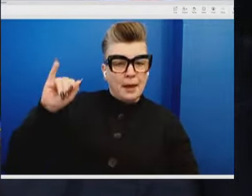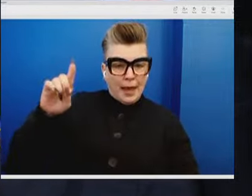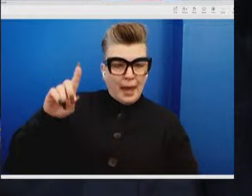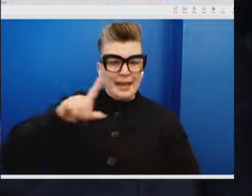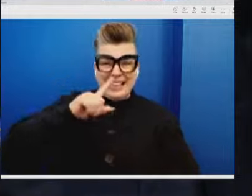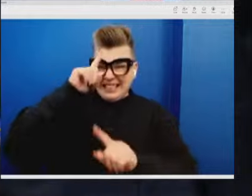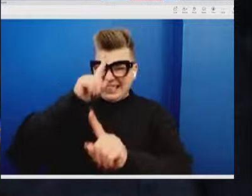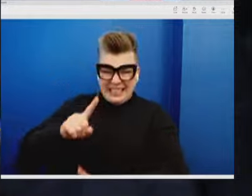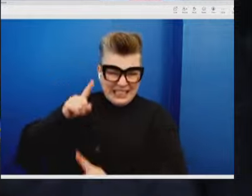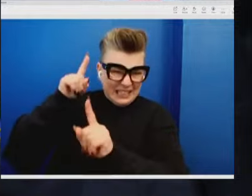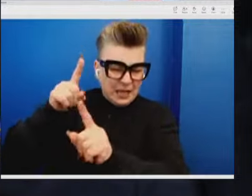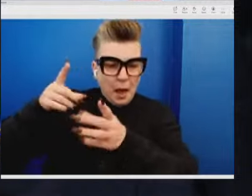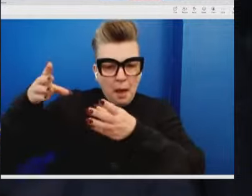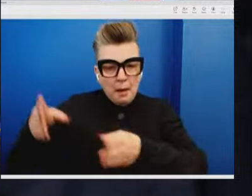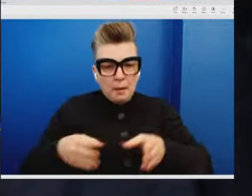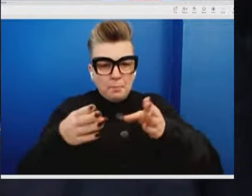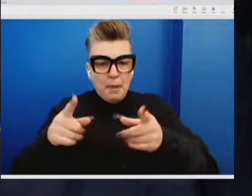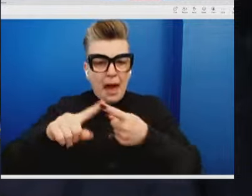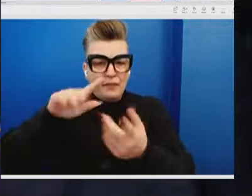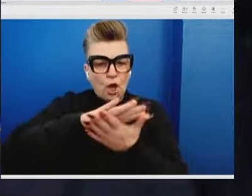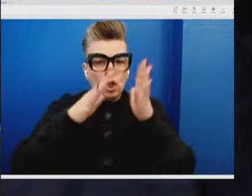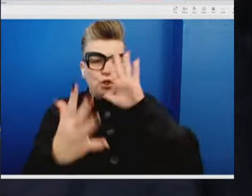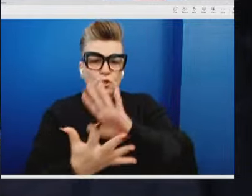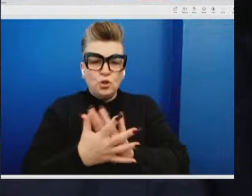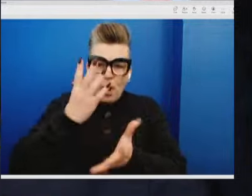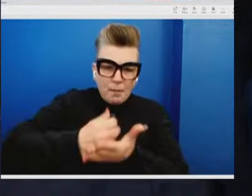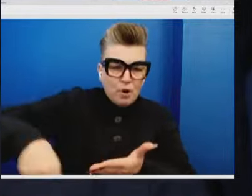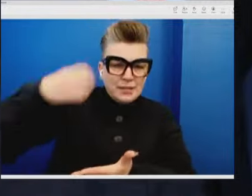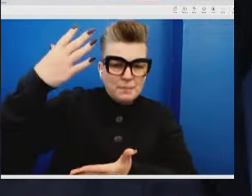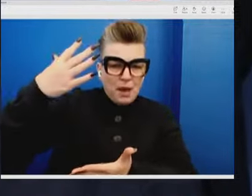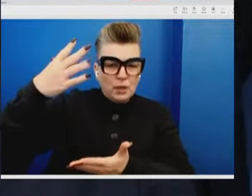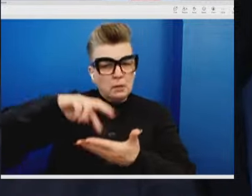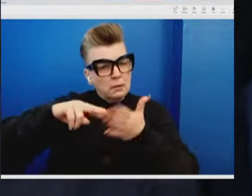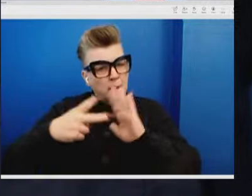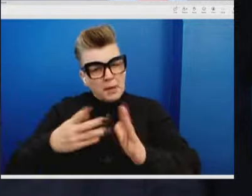was supposed put our hand out and help you come back up from whatever problems you were facing.